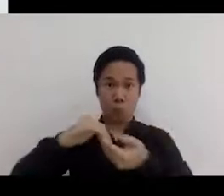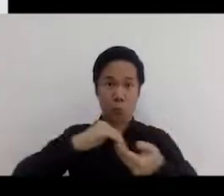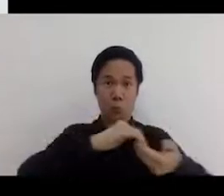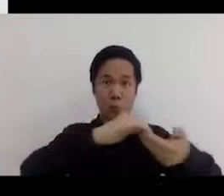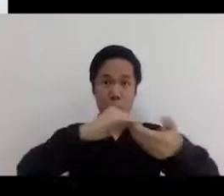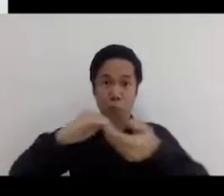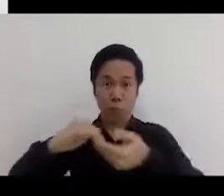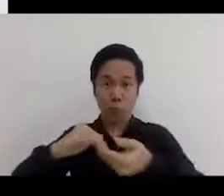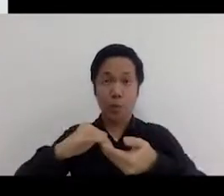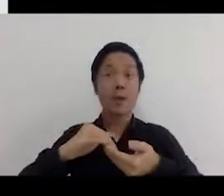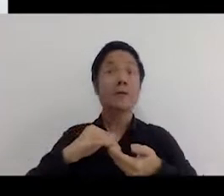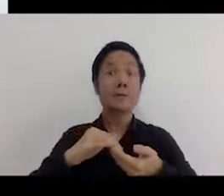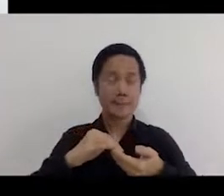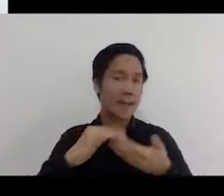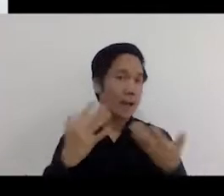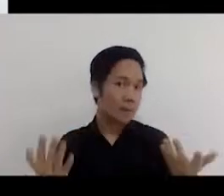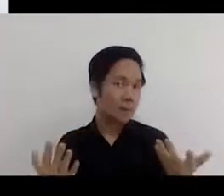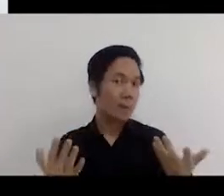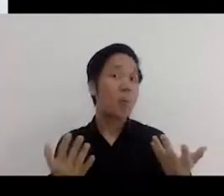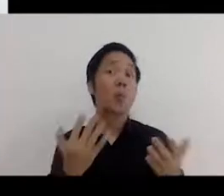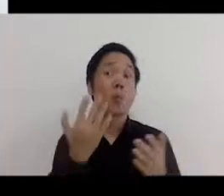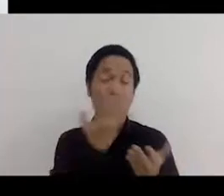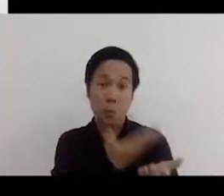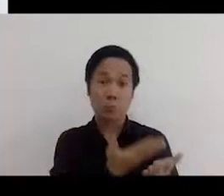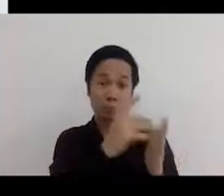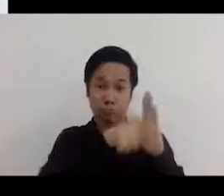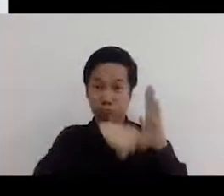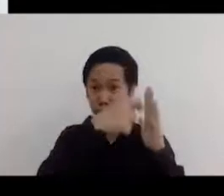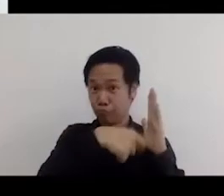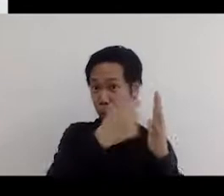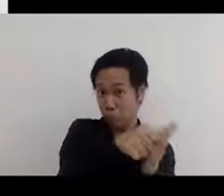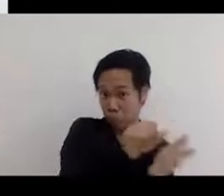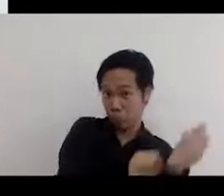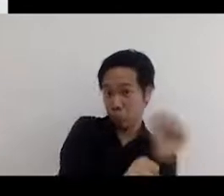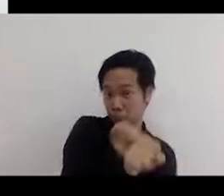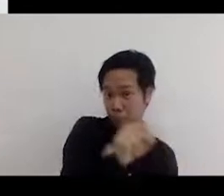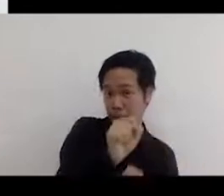of government and civil society organizations, including organizations of persons with disabilities.